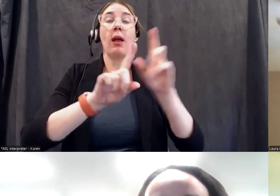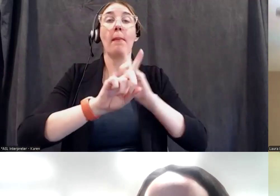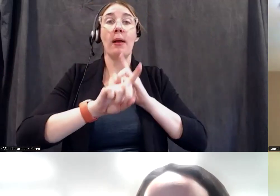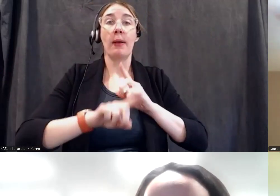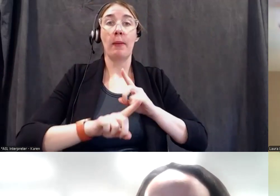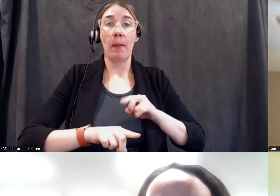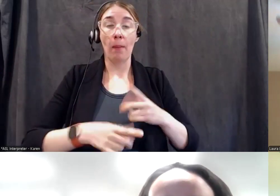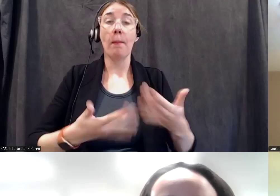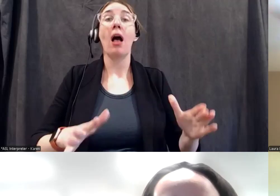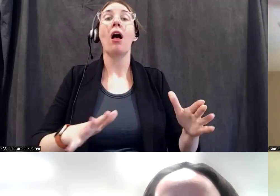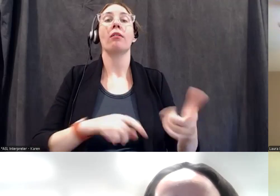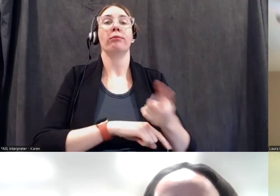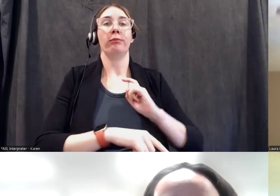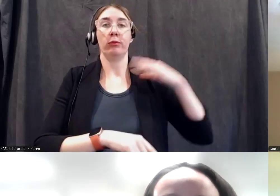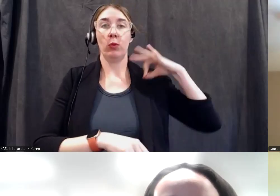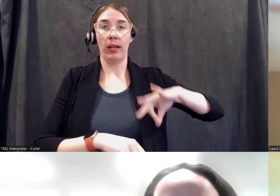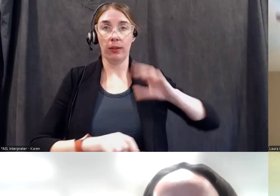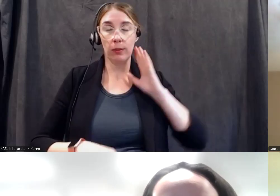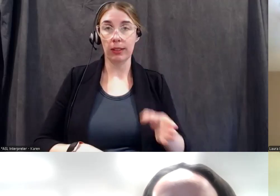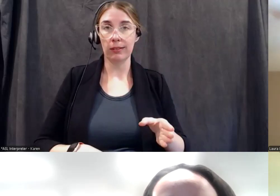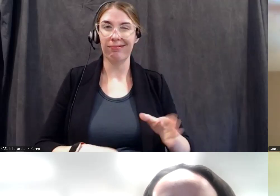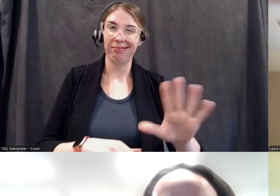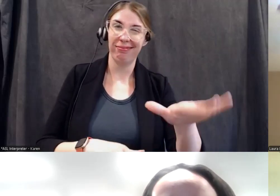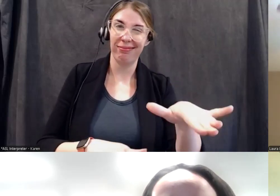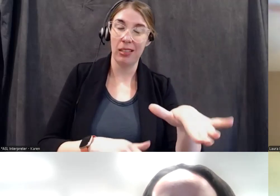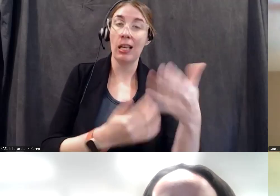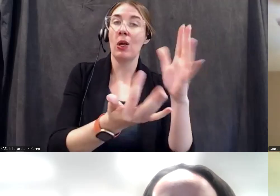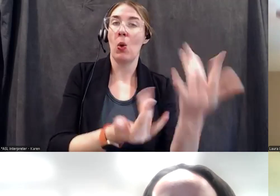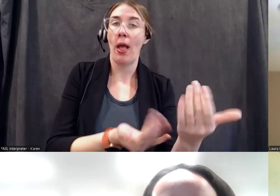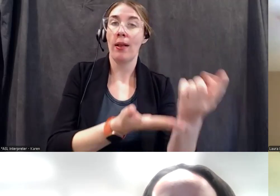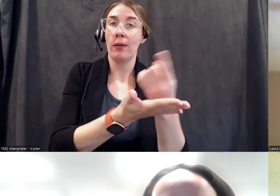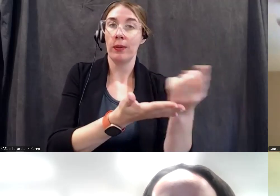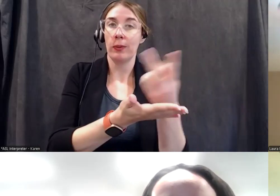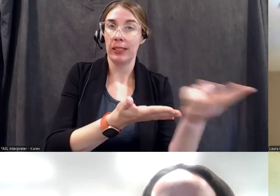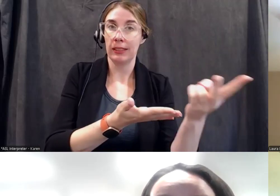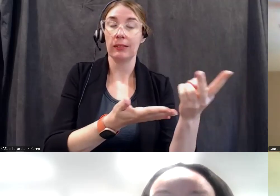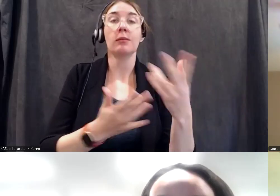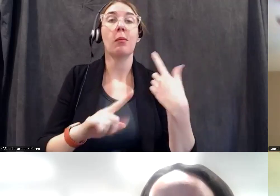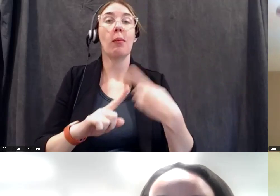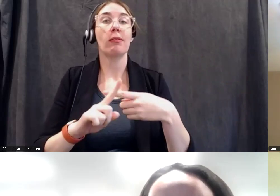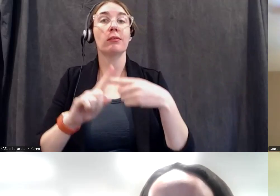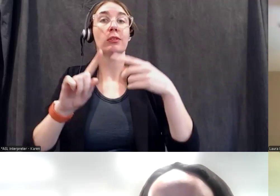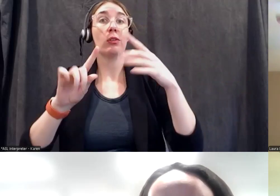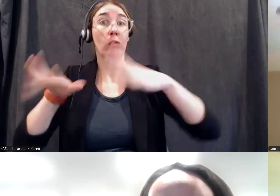That usually takes a couple weeks because I do have to get the captions uploaded and I don't use